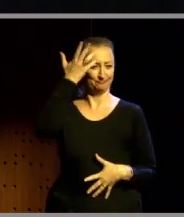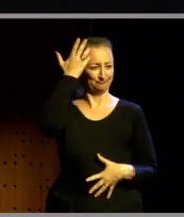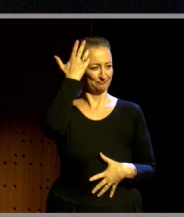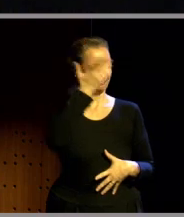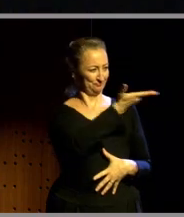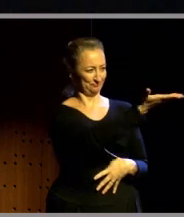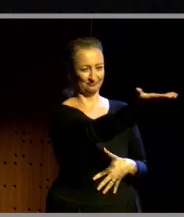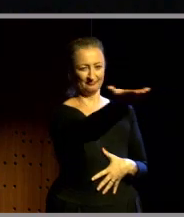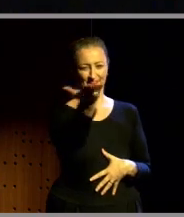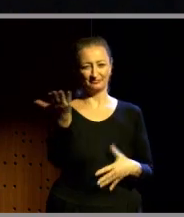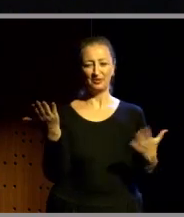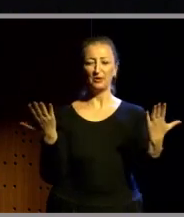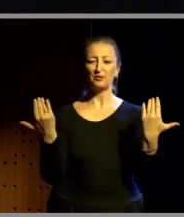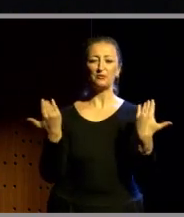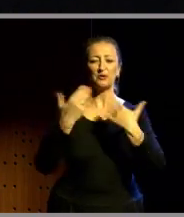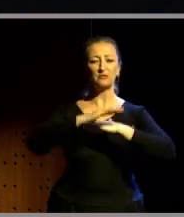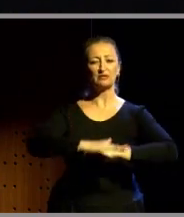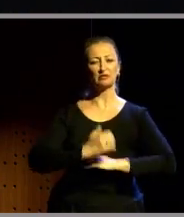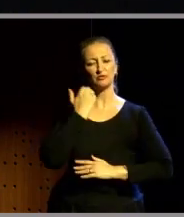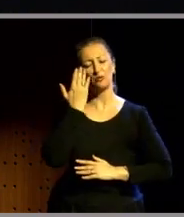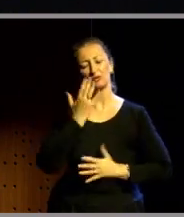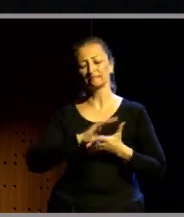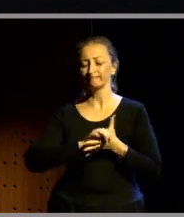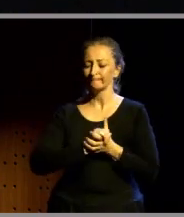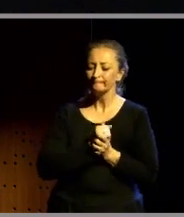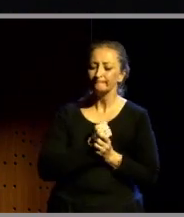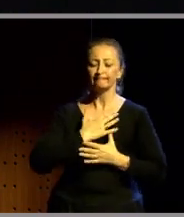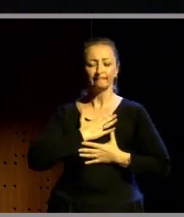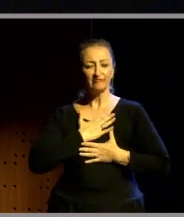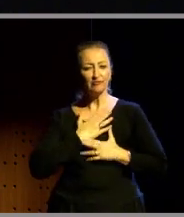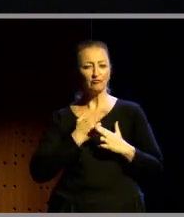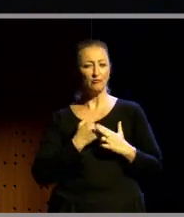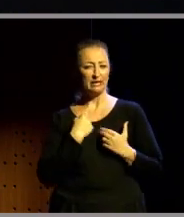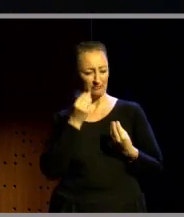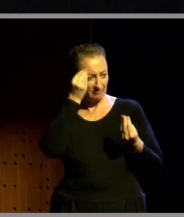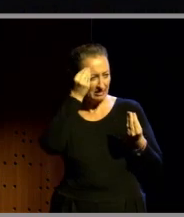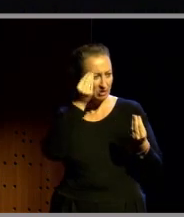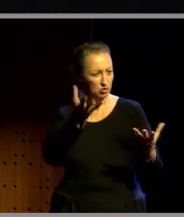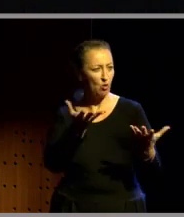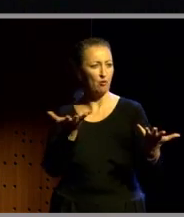Welcome to Country is always an honour and pleasure for me just to give you a little bit of an insight of where you are and who we are.